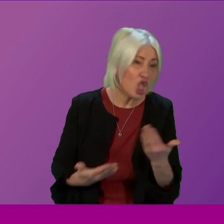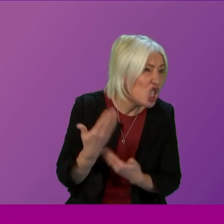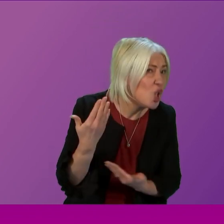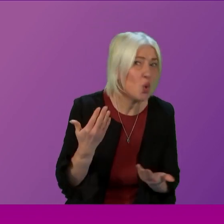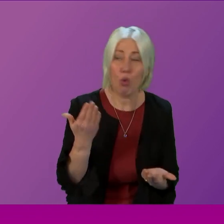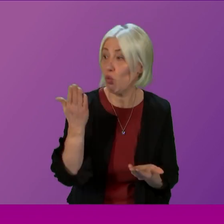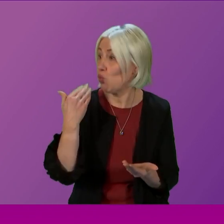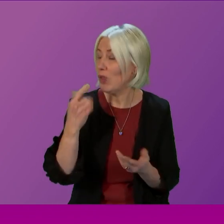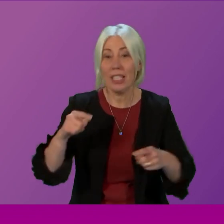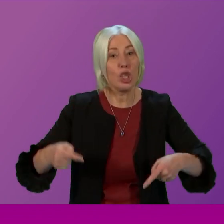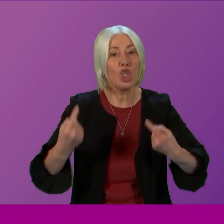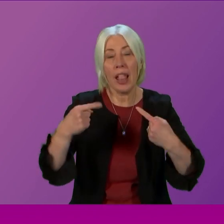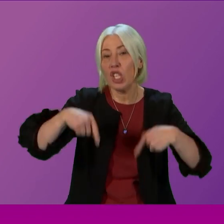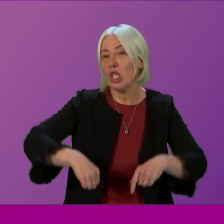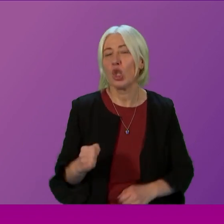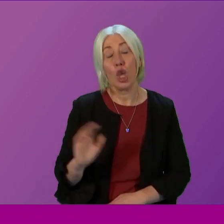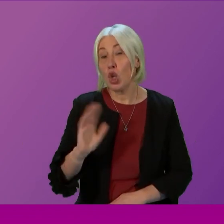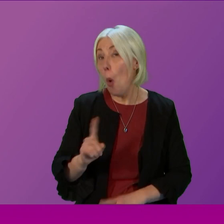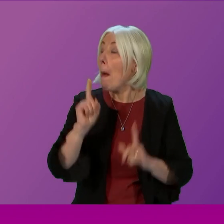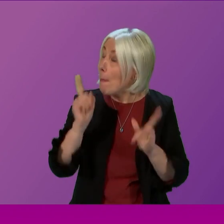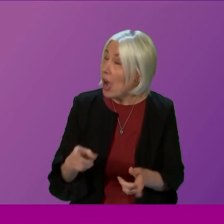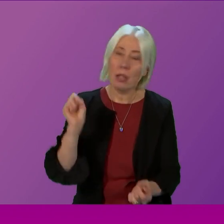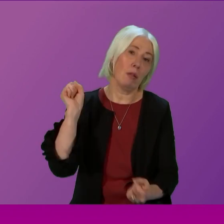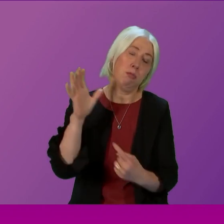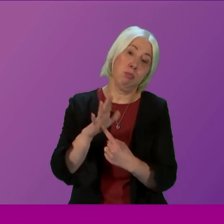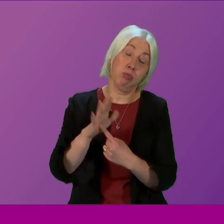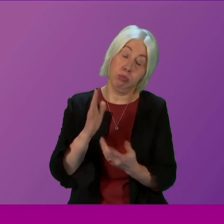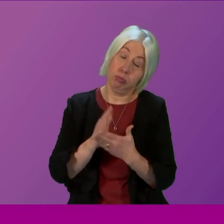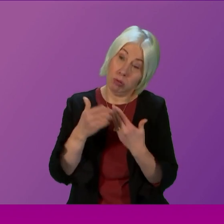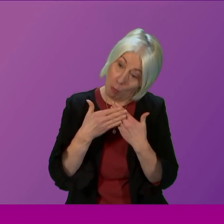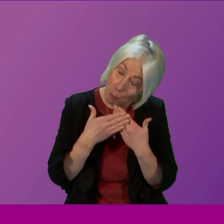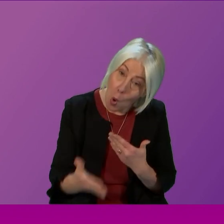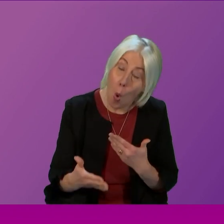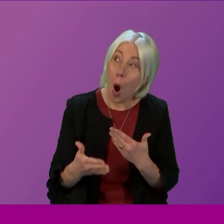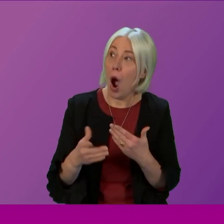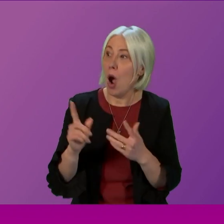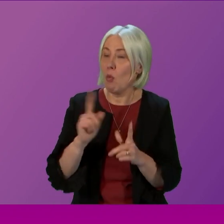challenges in Scotland, but it is vital that we do more and as much as possible to tackle